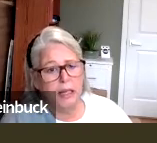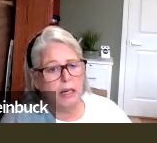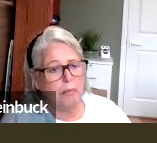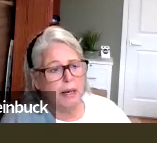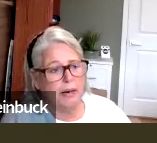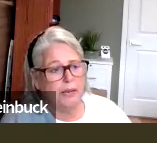So I think that we have heard that from all of our speakers.